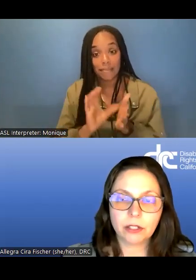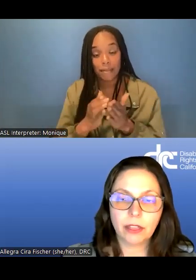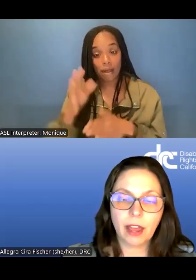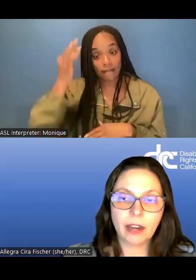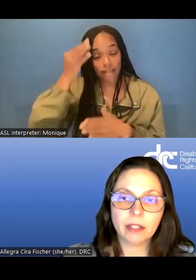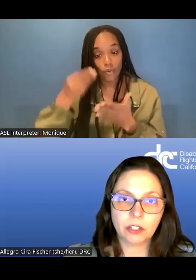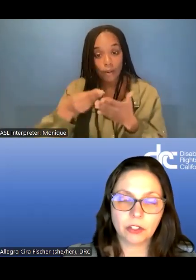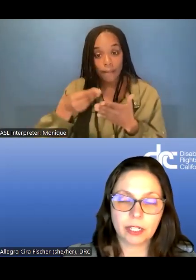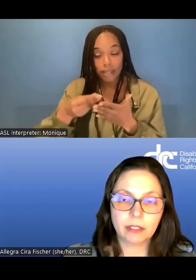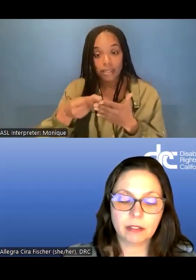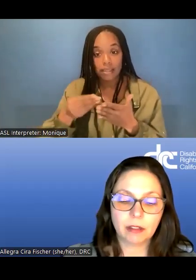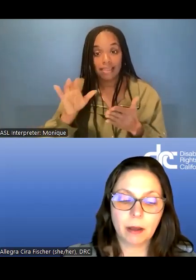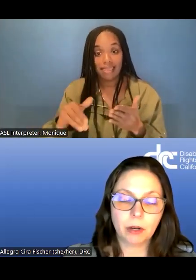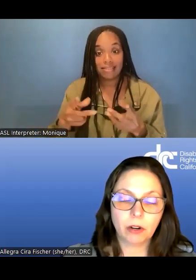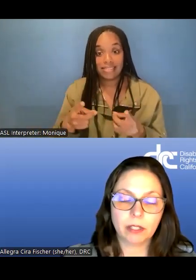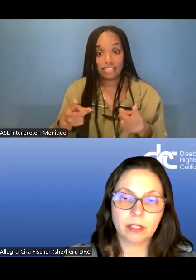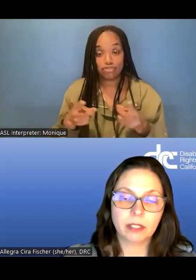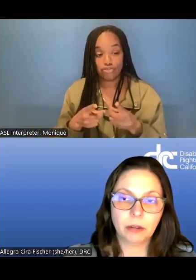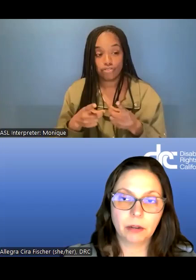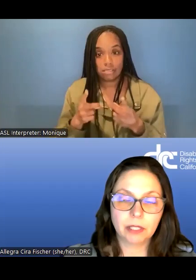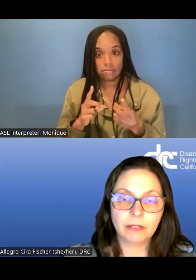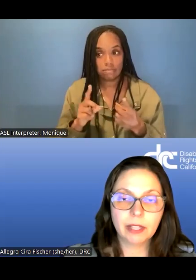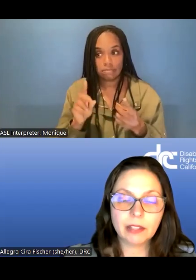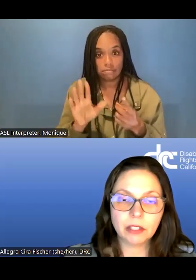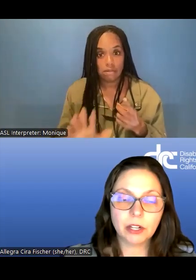that districts, across the state received last year,